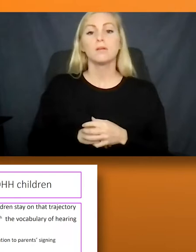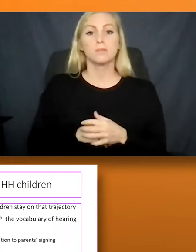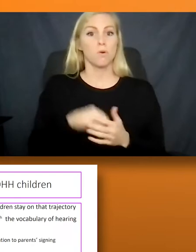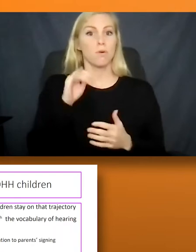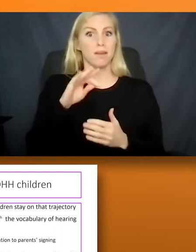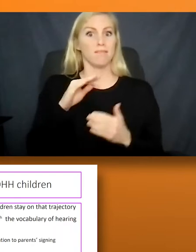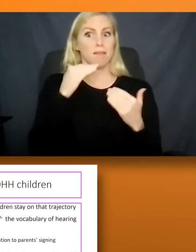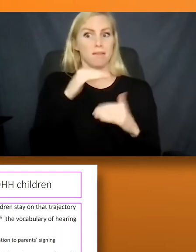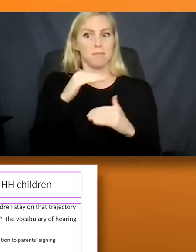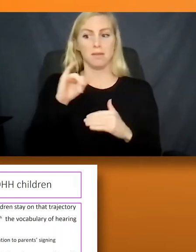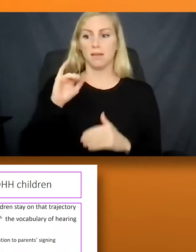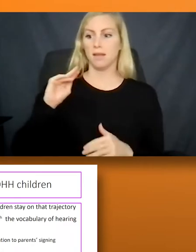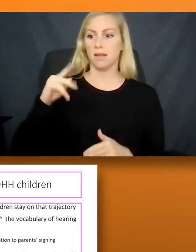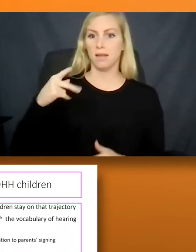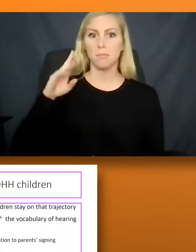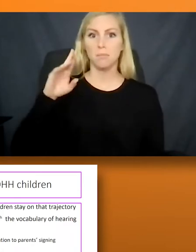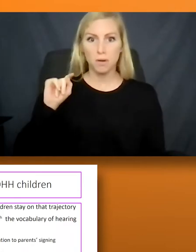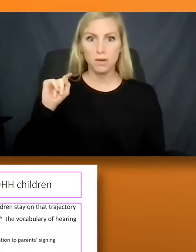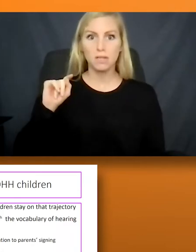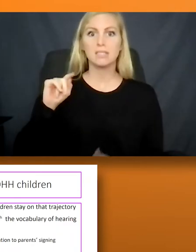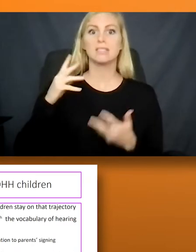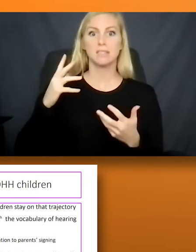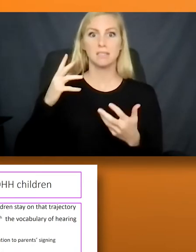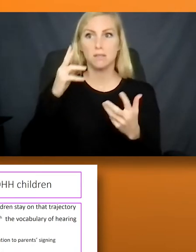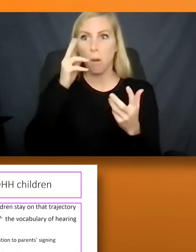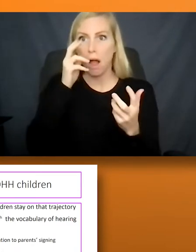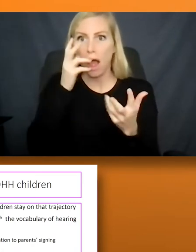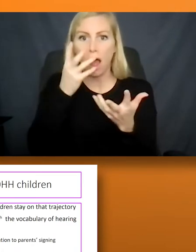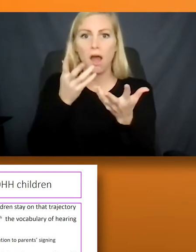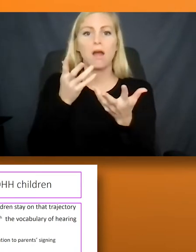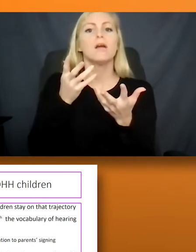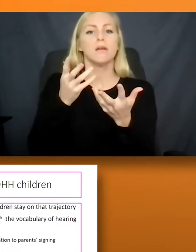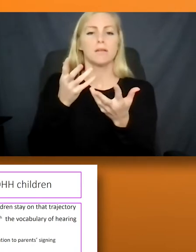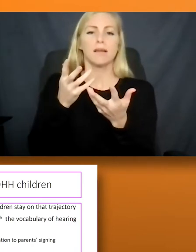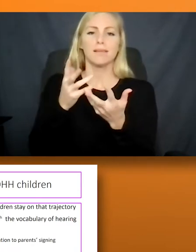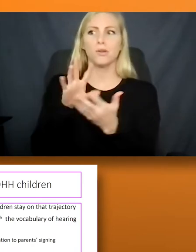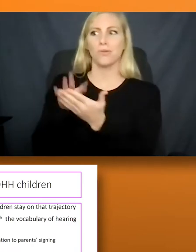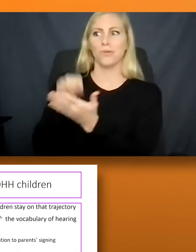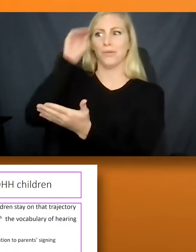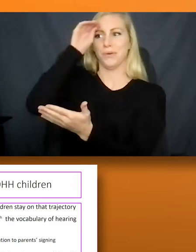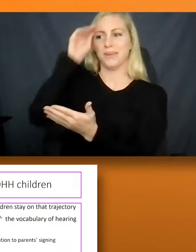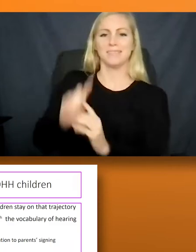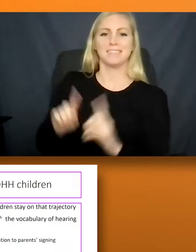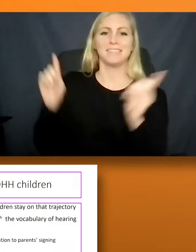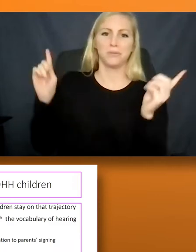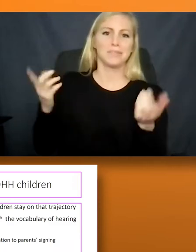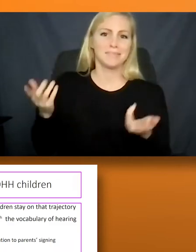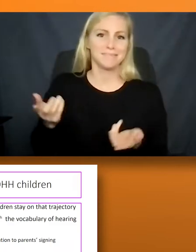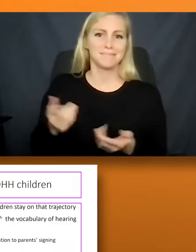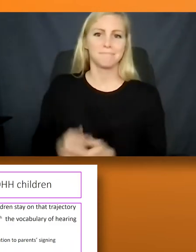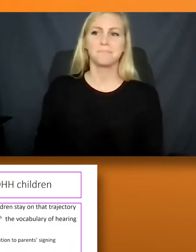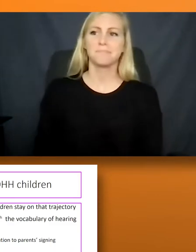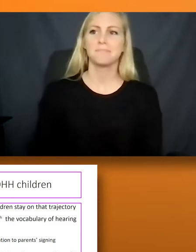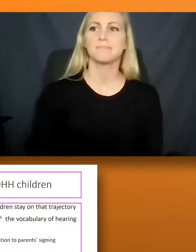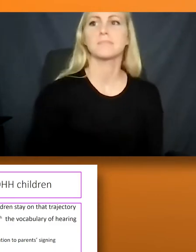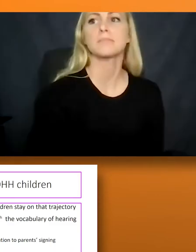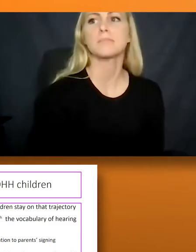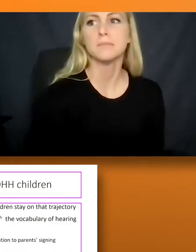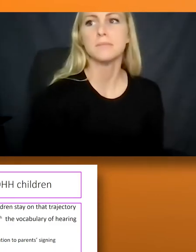So if you have a limited input, if what you're getting is limited, then obviously what you're learning is going to be different.